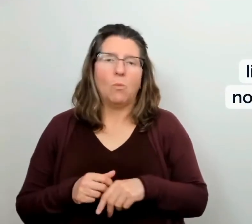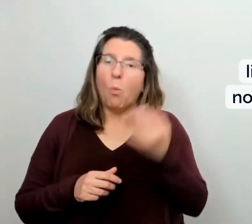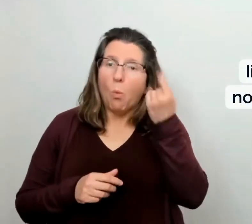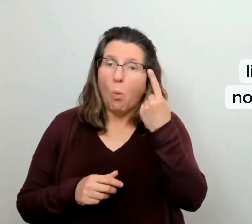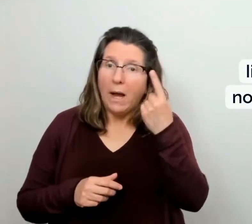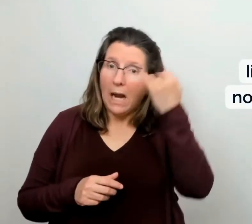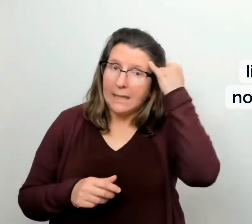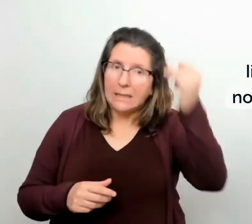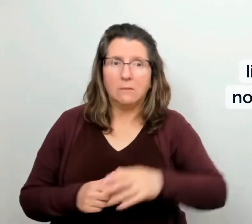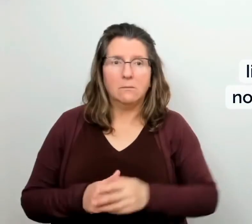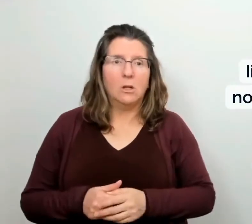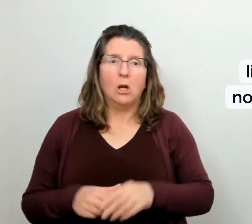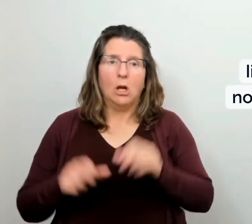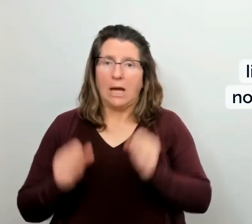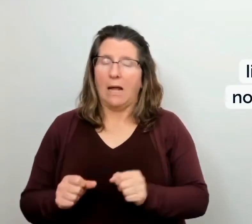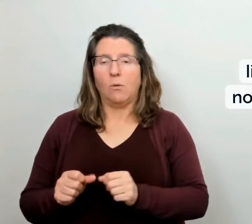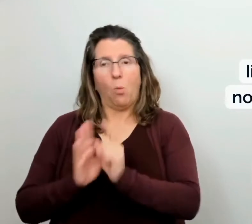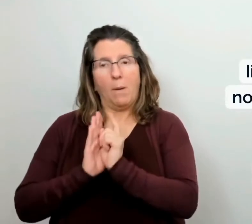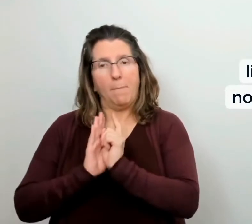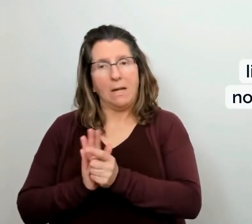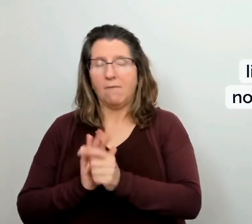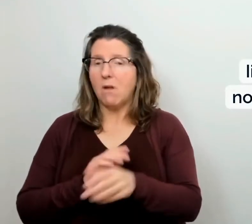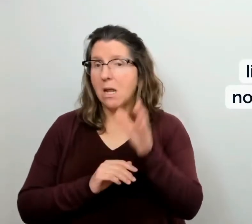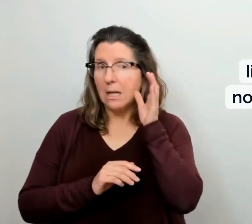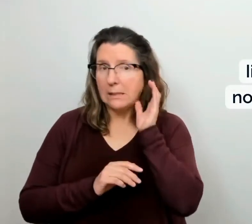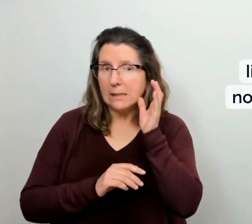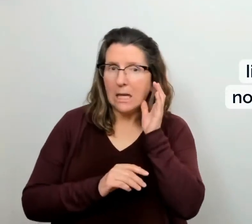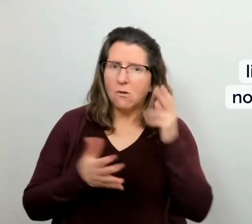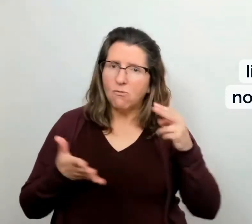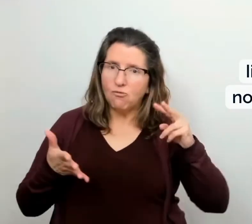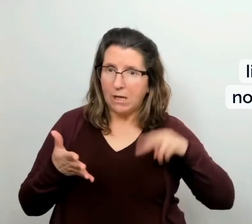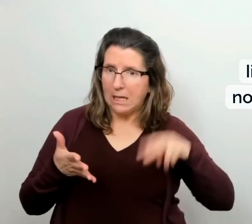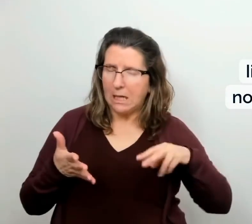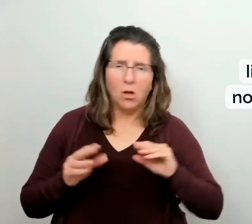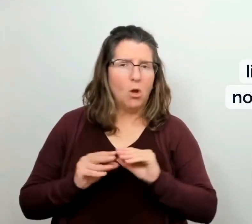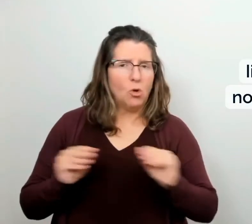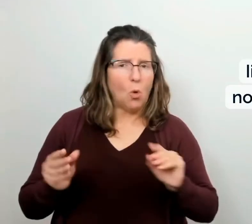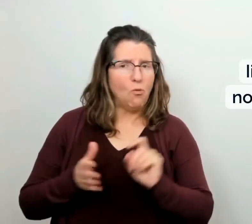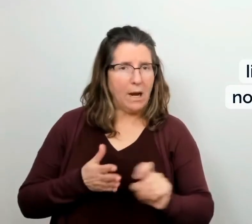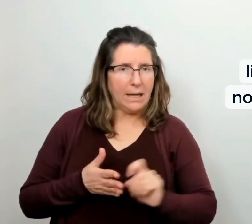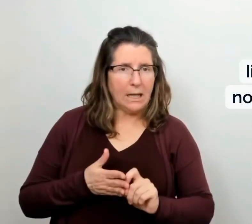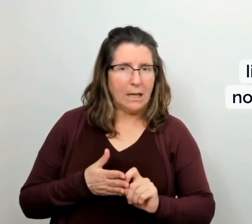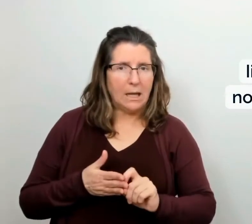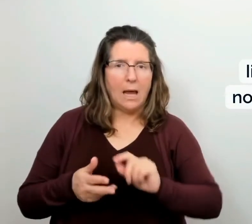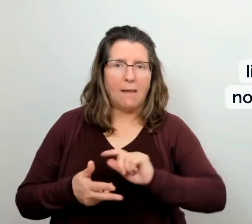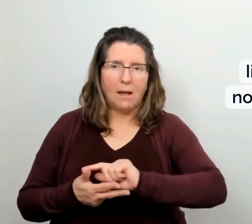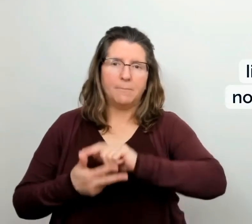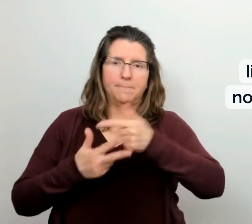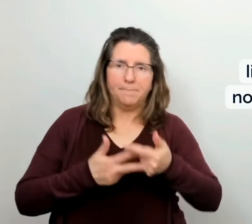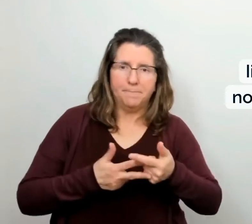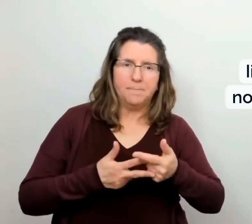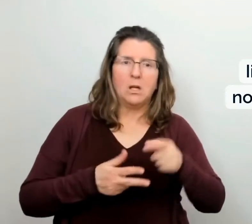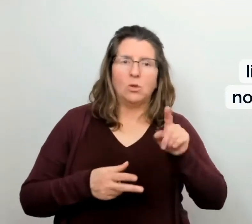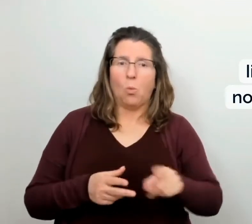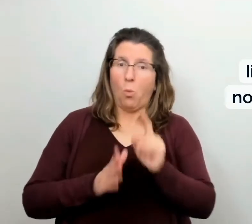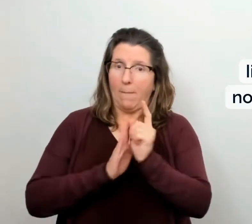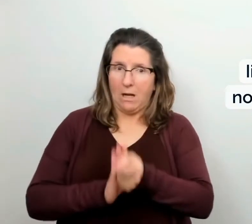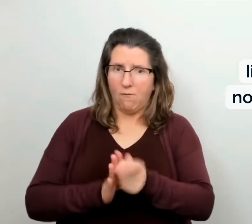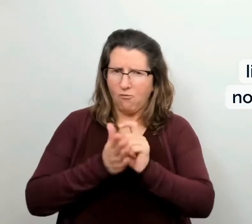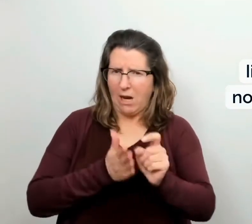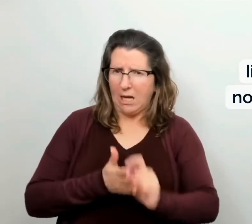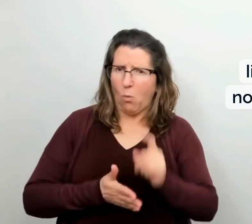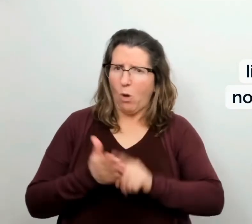Here's an activity - have the students listen or read for just one minute, without writing anything down.